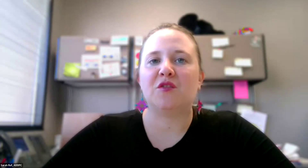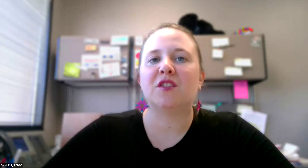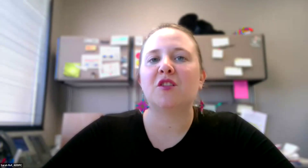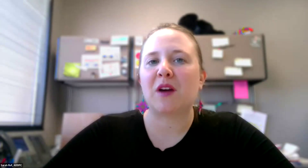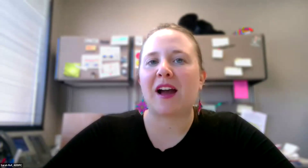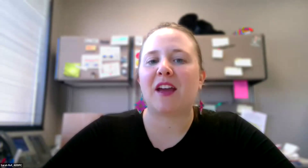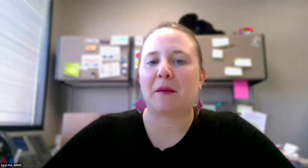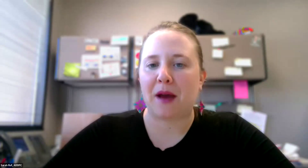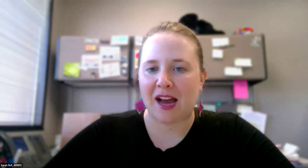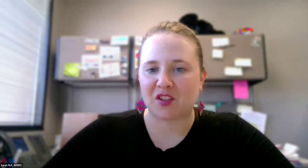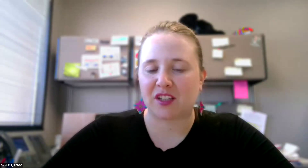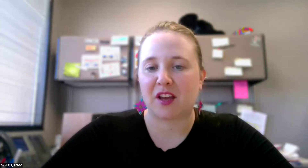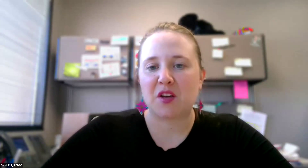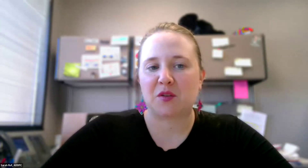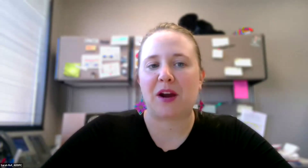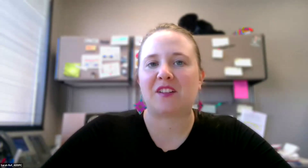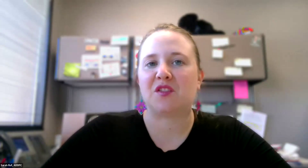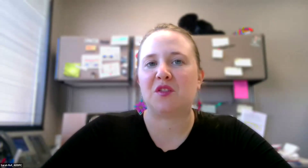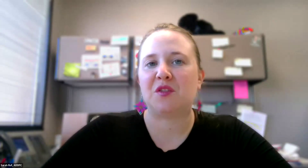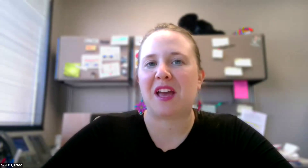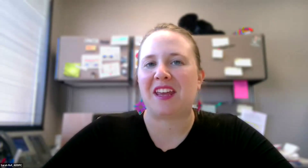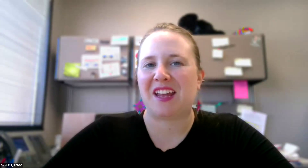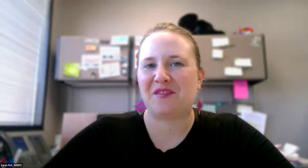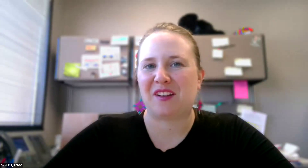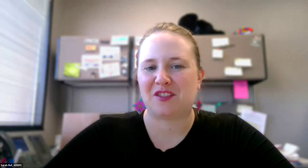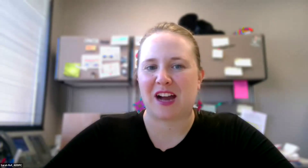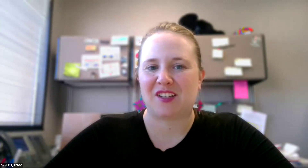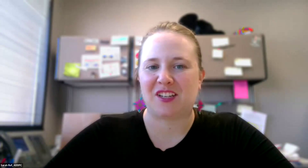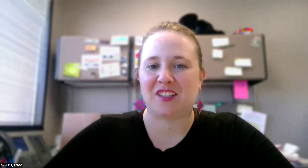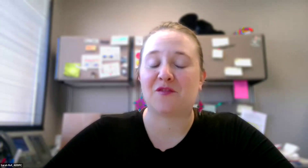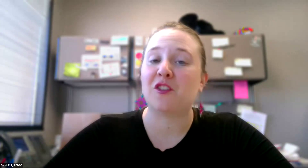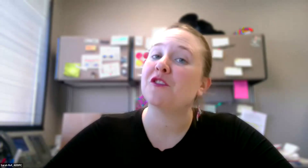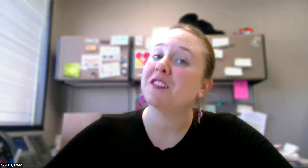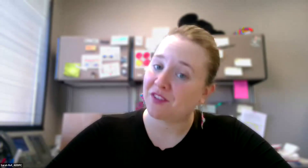USES HER DRIVE AND PASSION TO PRACTICE NEW AND INNOVATIVE STRATEGIES TO FURTHER THE